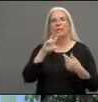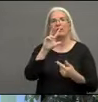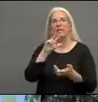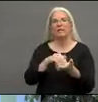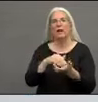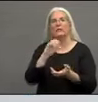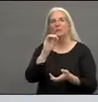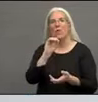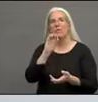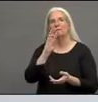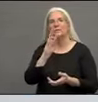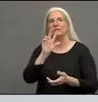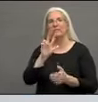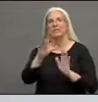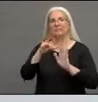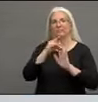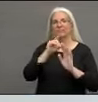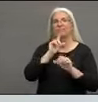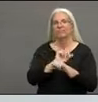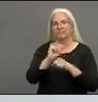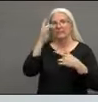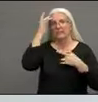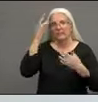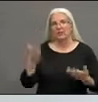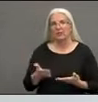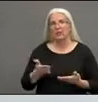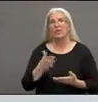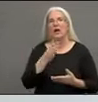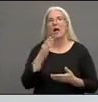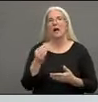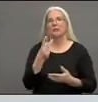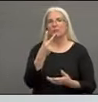2 new deaths and 148 total deaths.